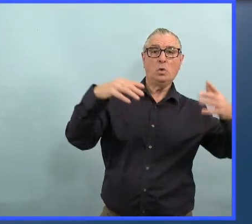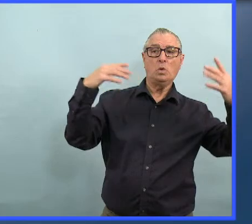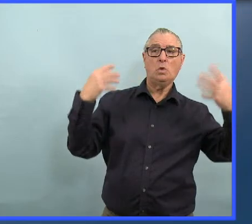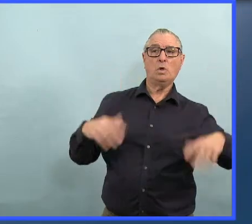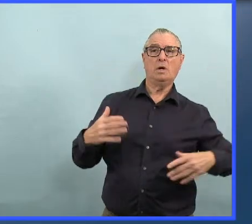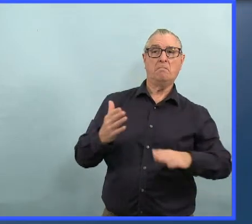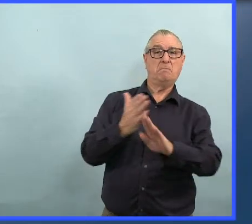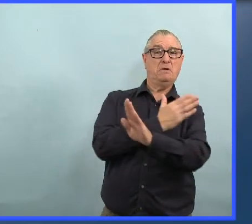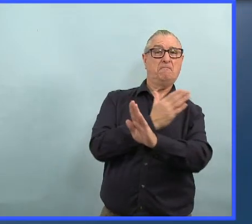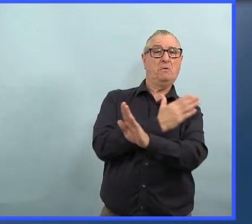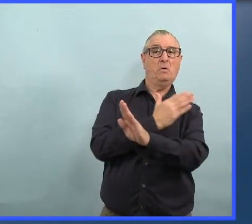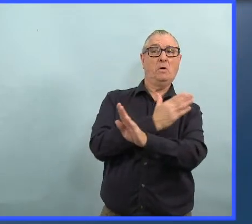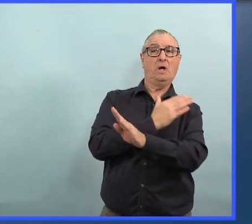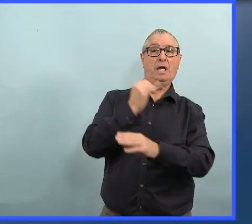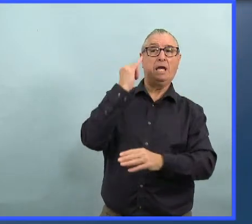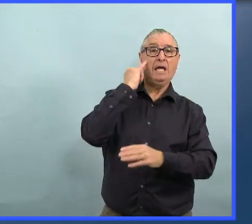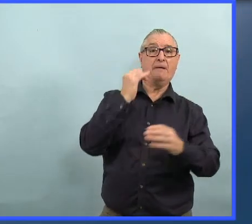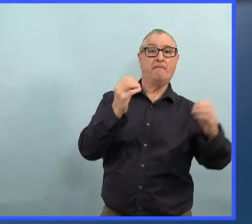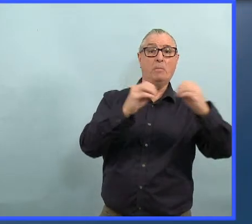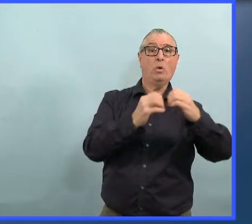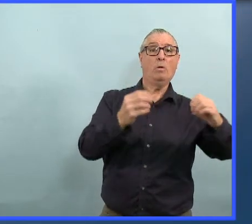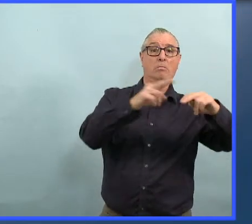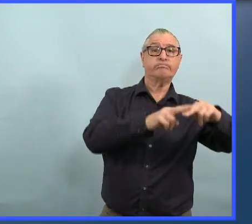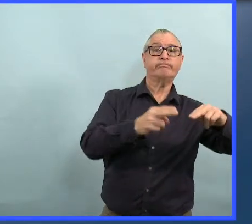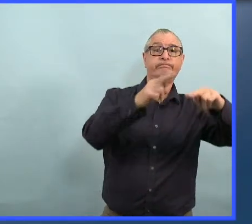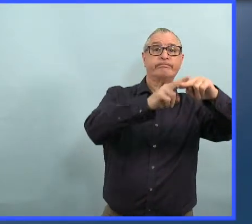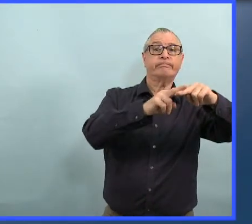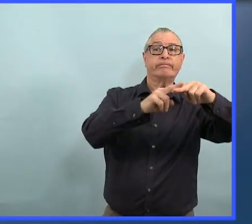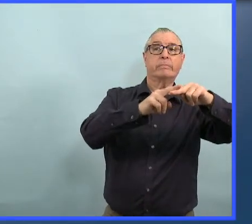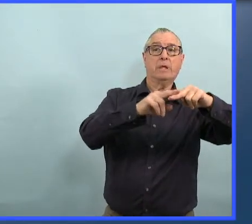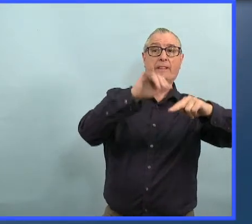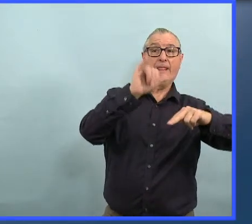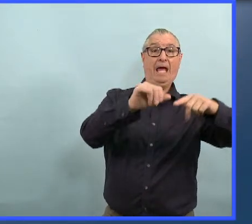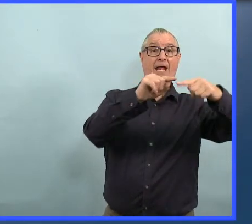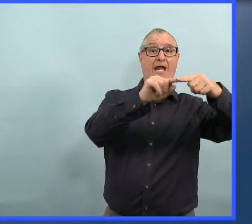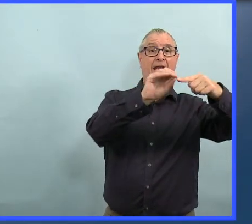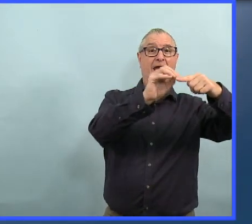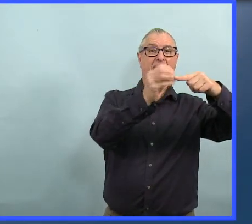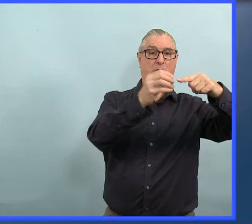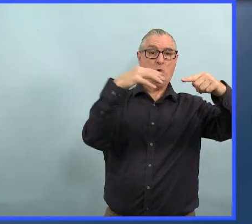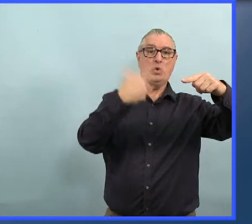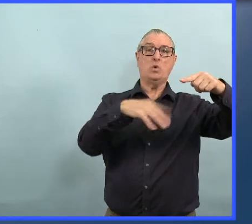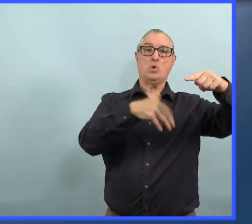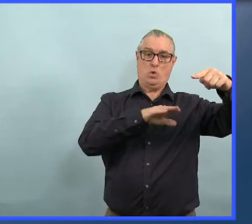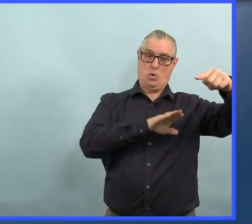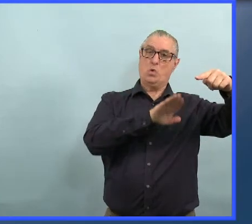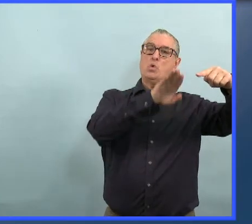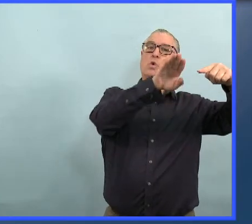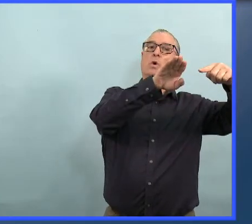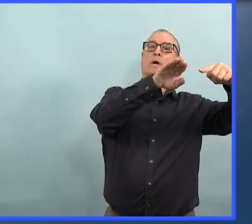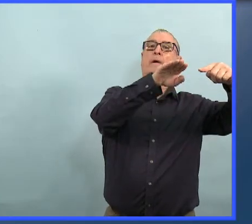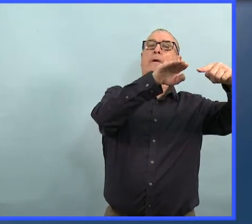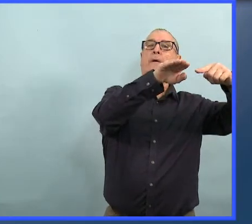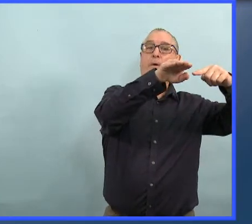were a lighting indicator of a of a peak that has passed uh but again we say that we really